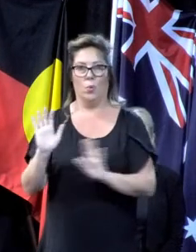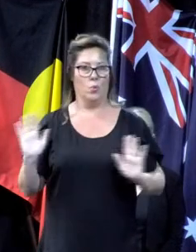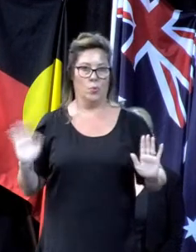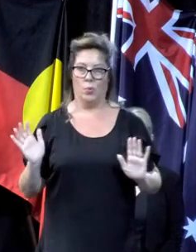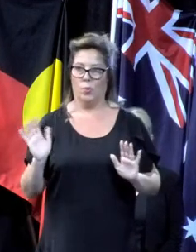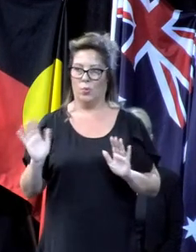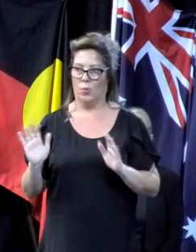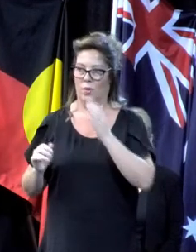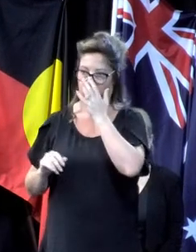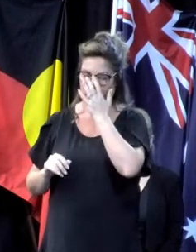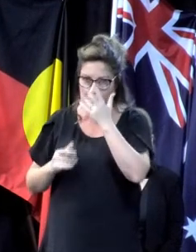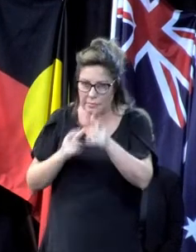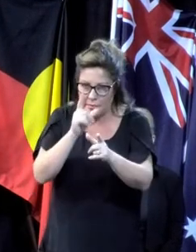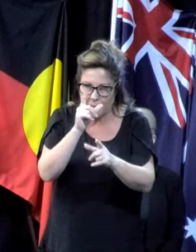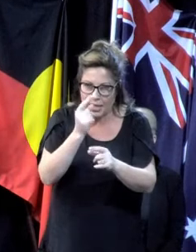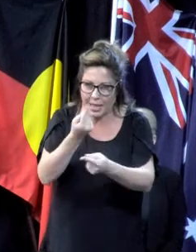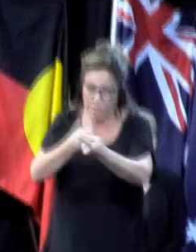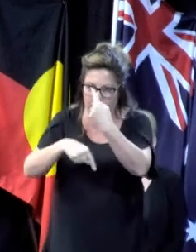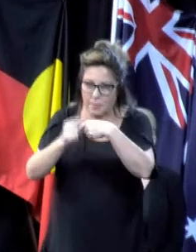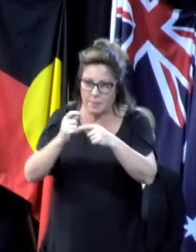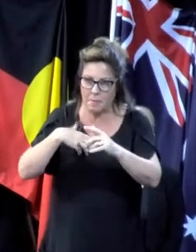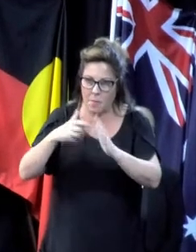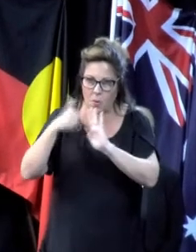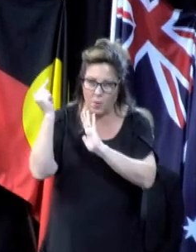just before we go on. Can you elaborate? And , and I should just...